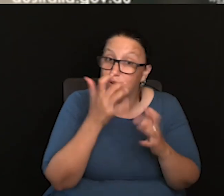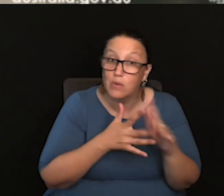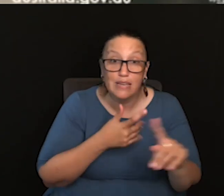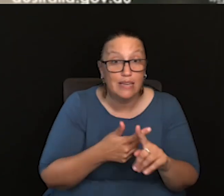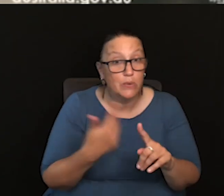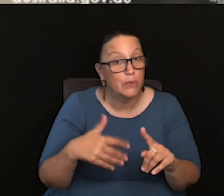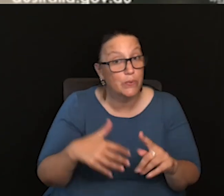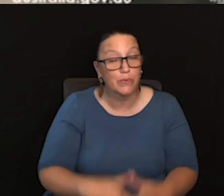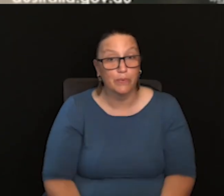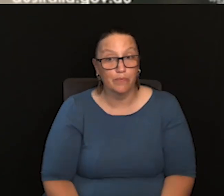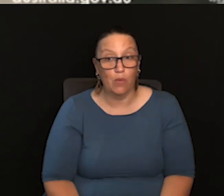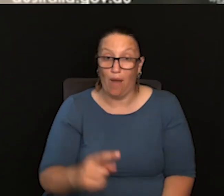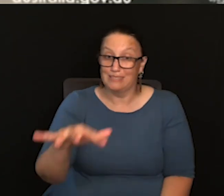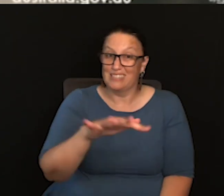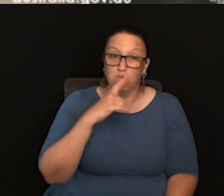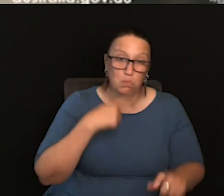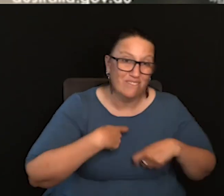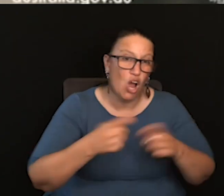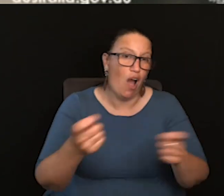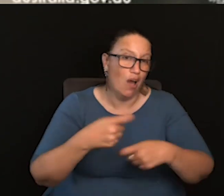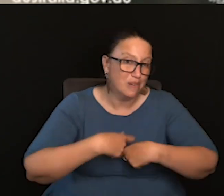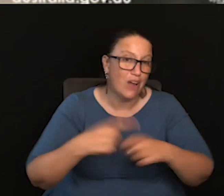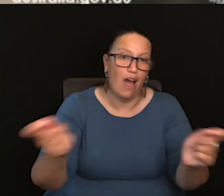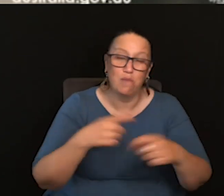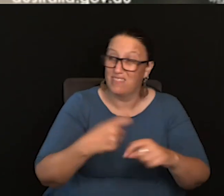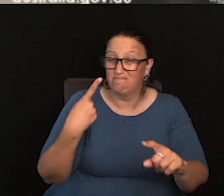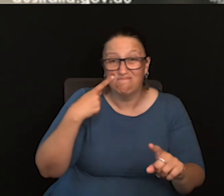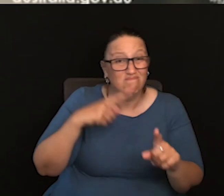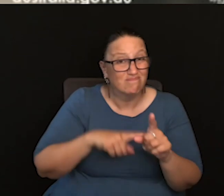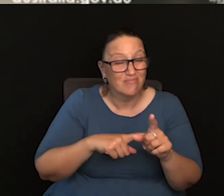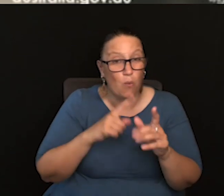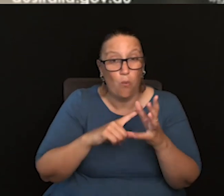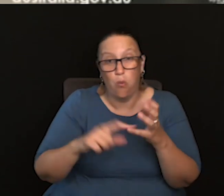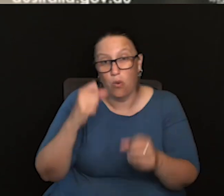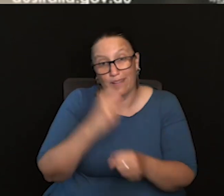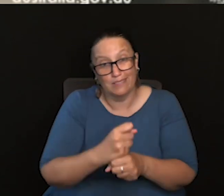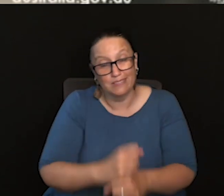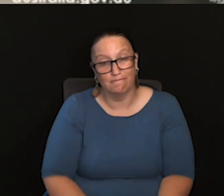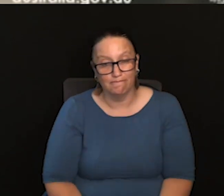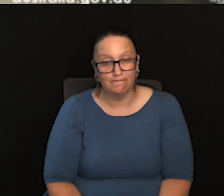And I think, an important piece of information as well.